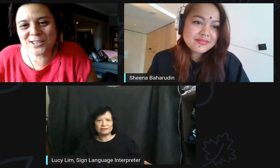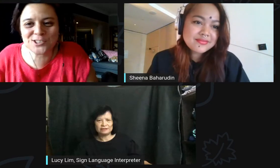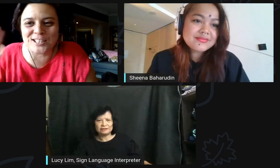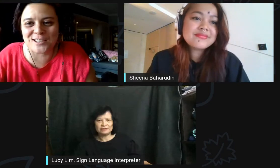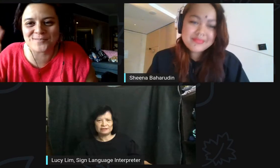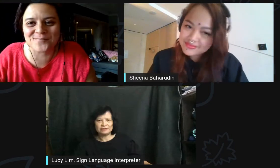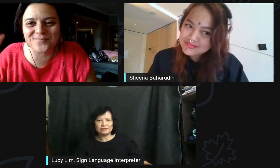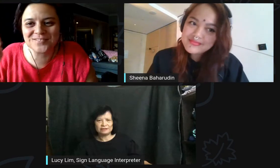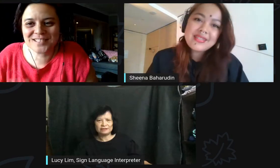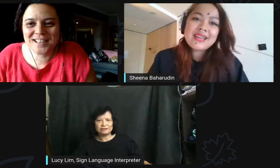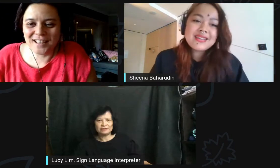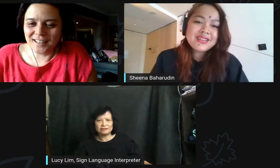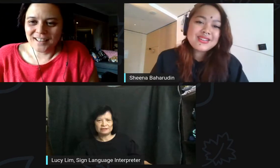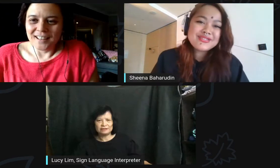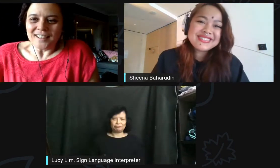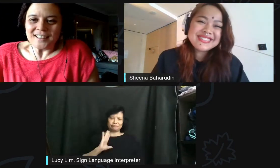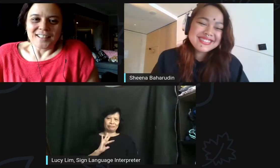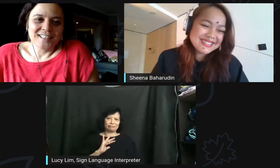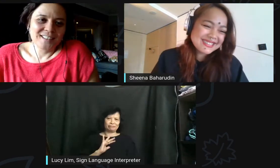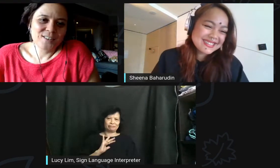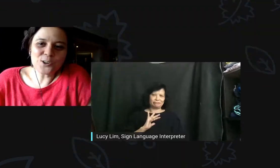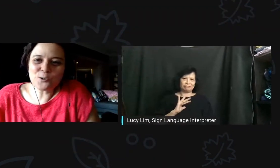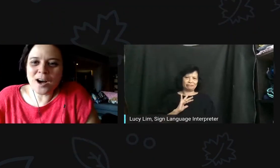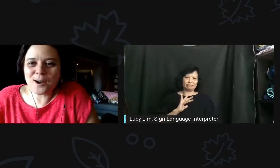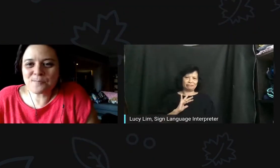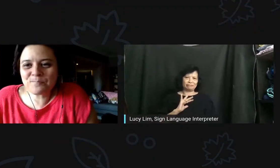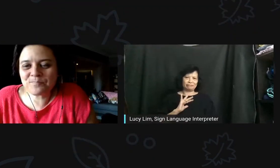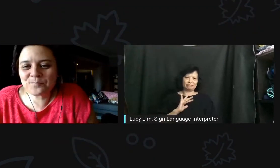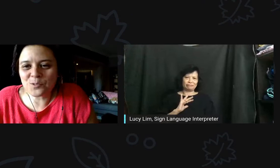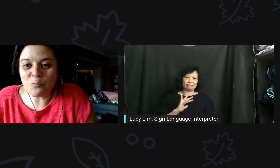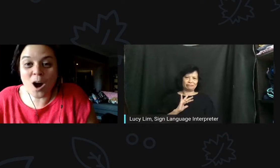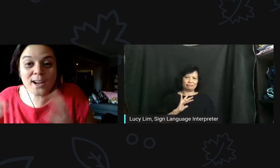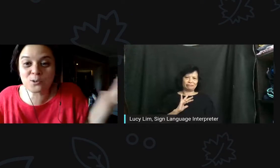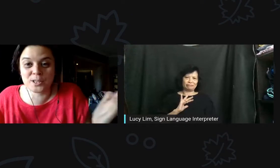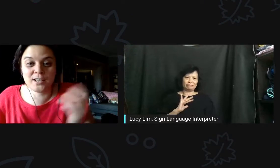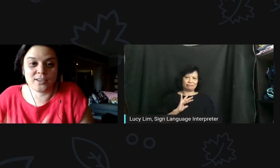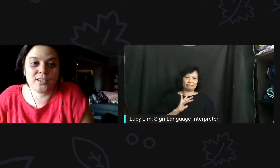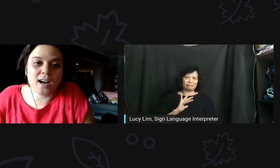Thank you, Sheena. Thank you. So, why are we here?